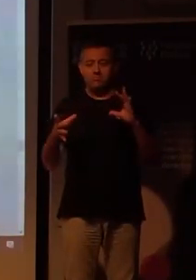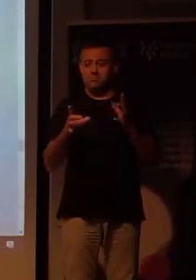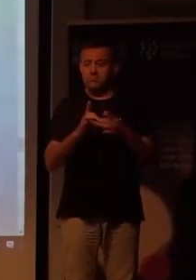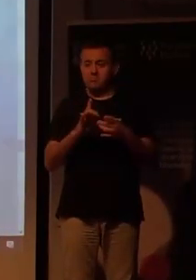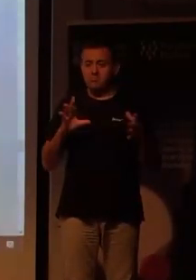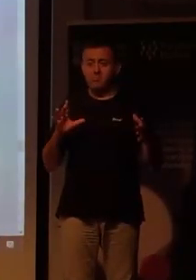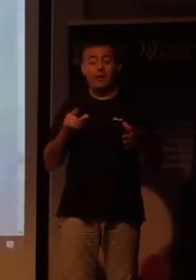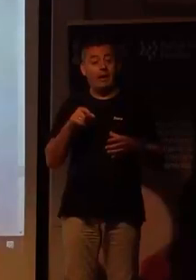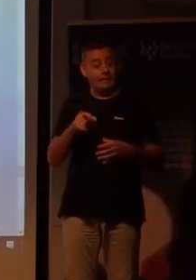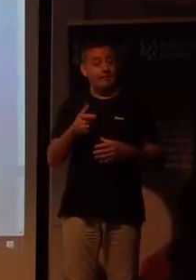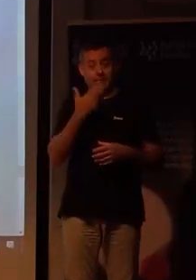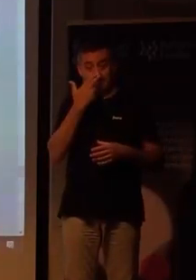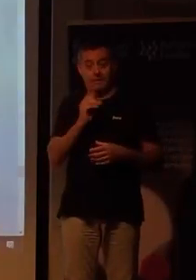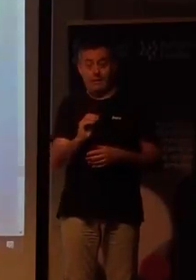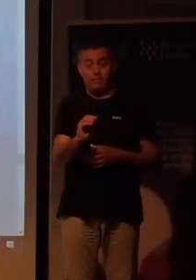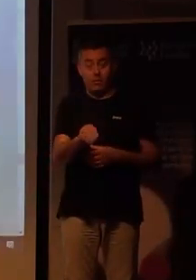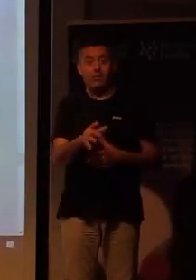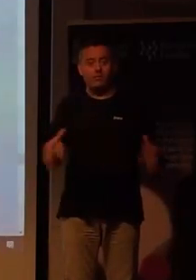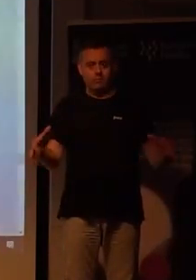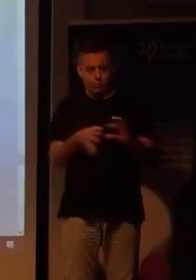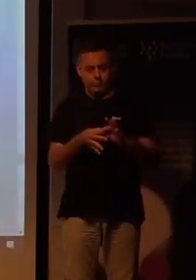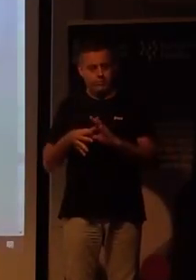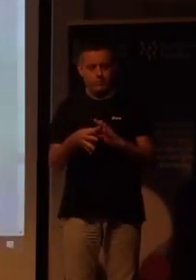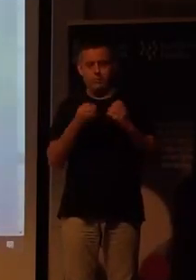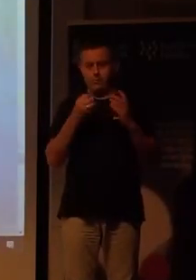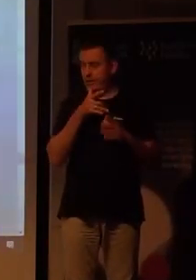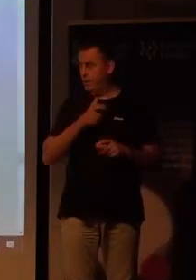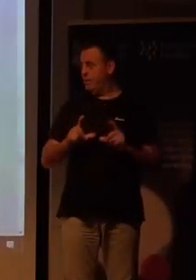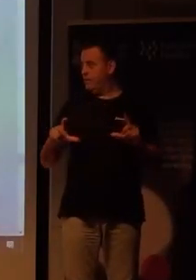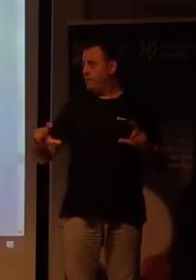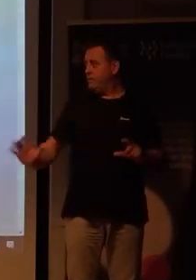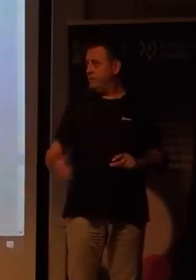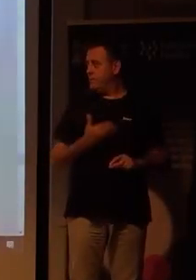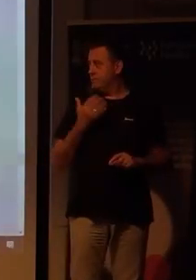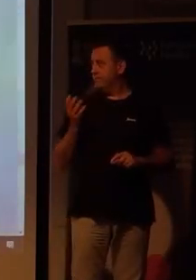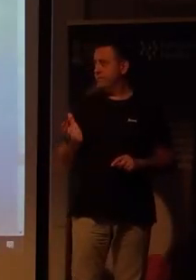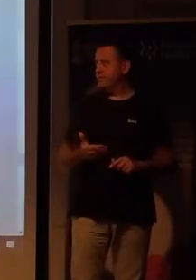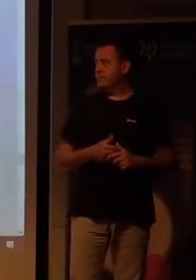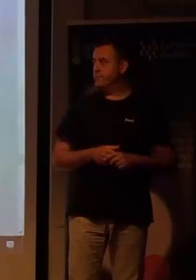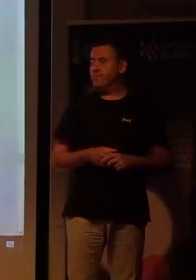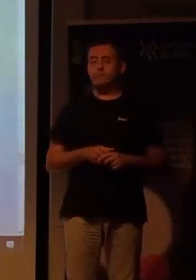We are so interested that I am going to spam a research project